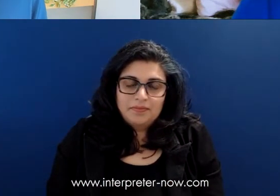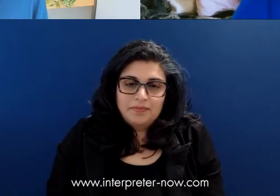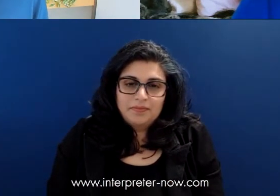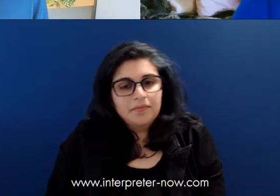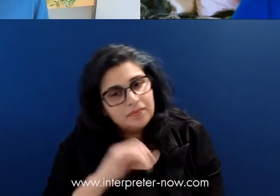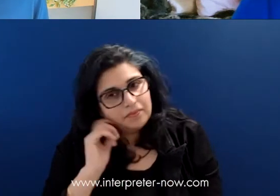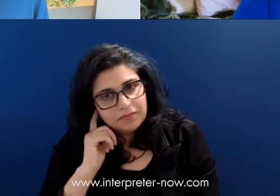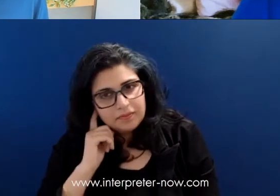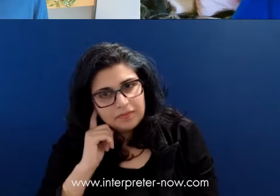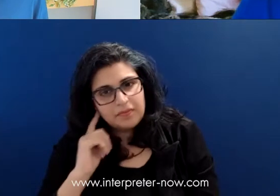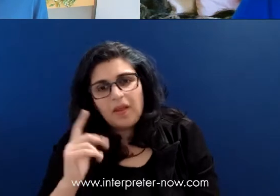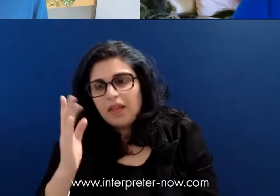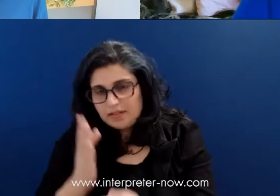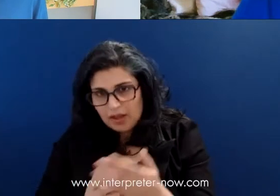others.